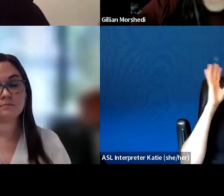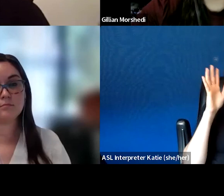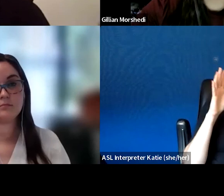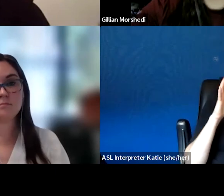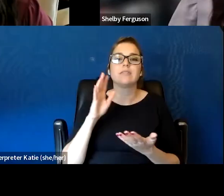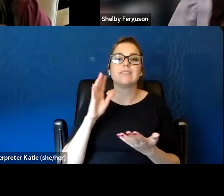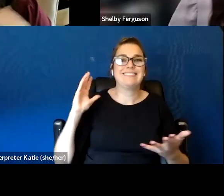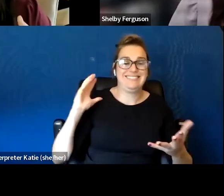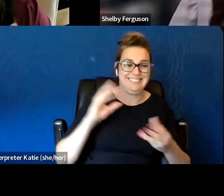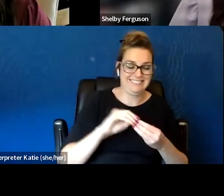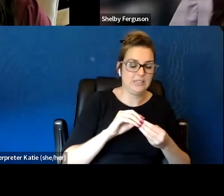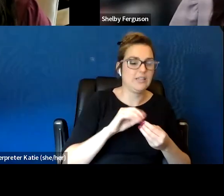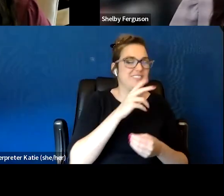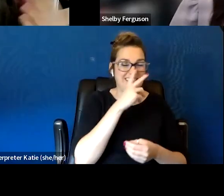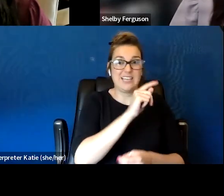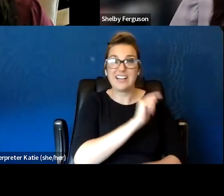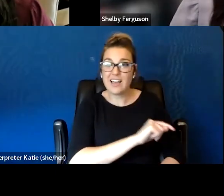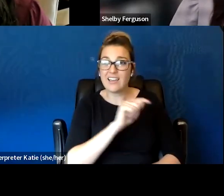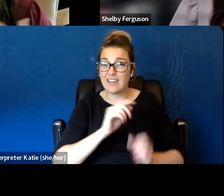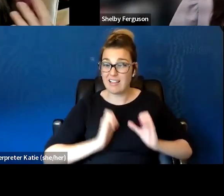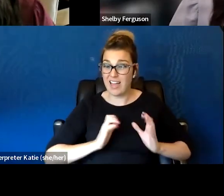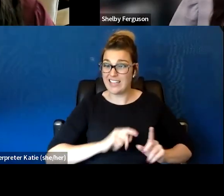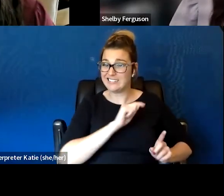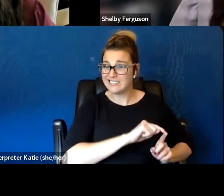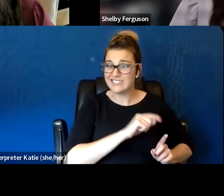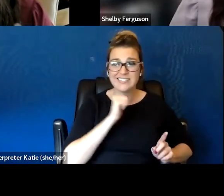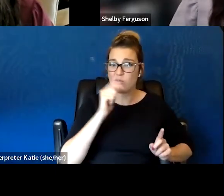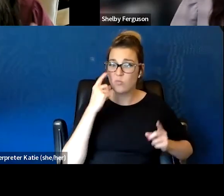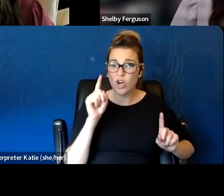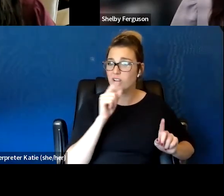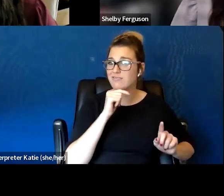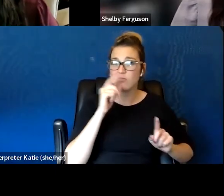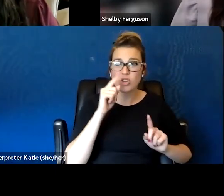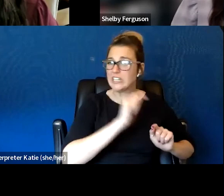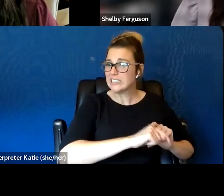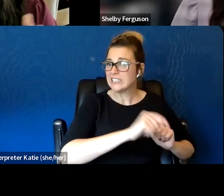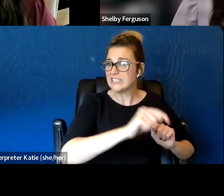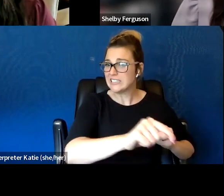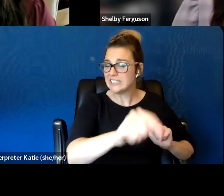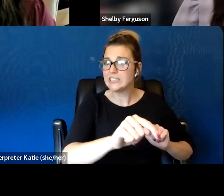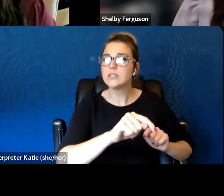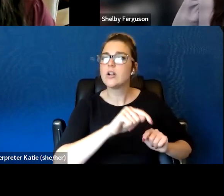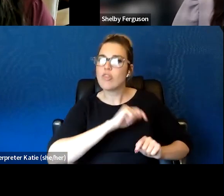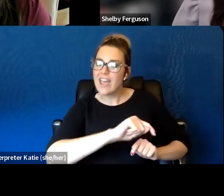about these are the things that I think that the current operations of our Coordinated Entry system are not serving this population of people well,